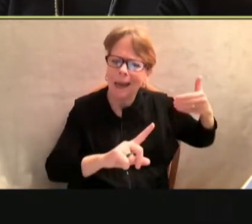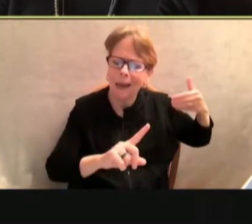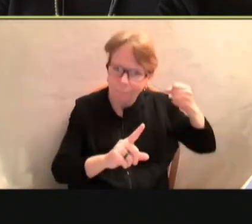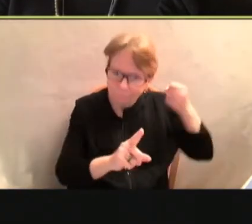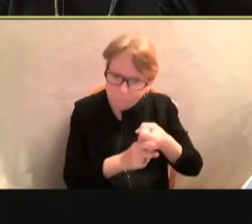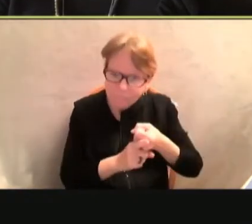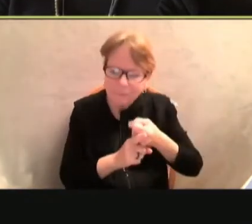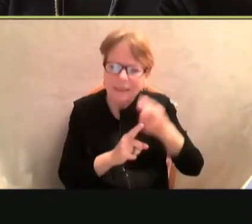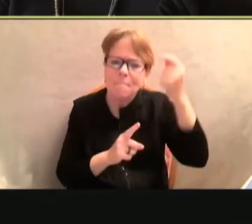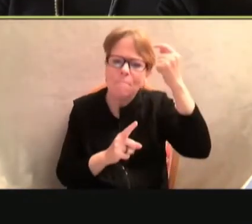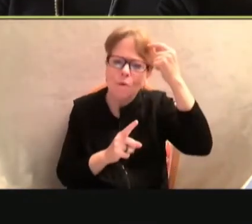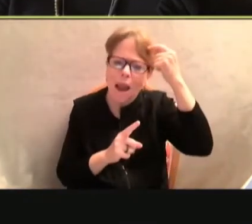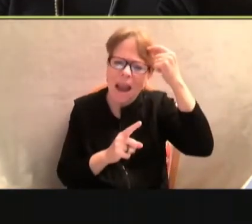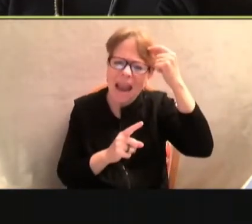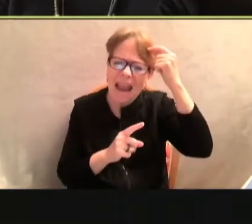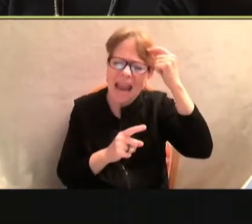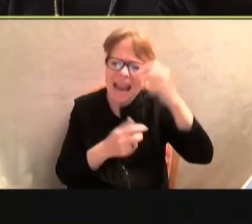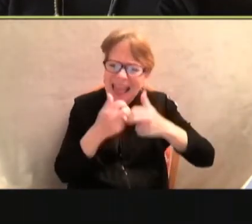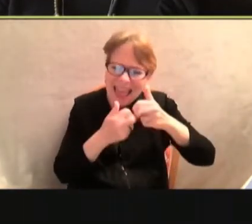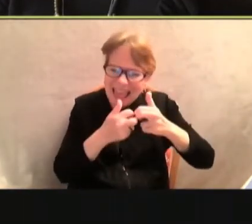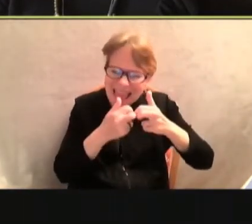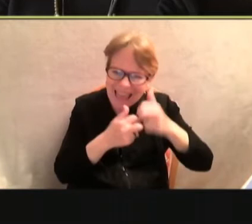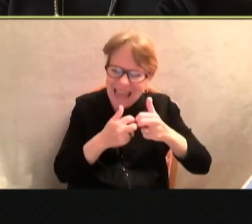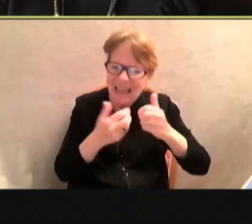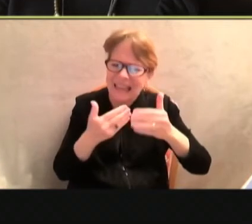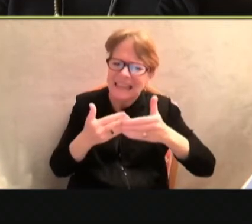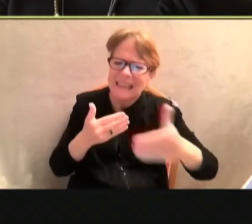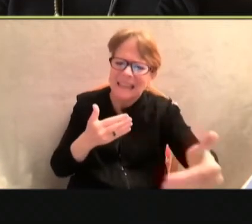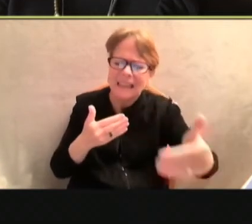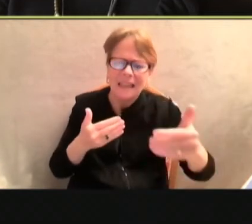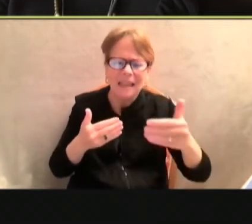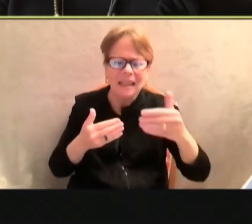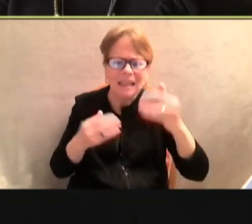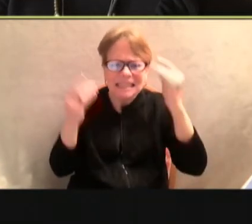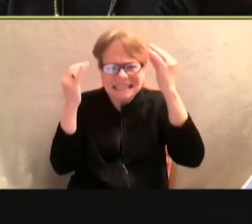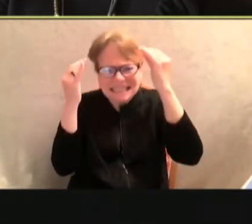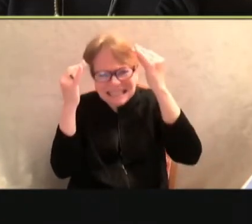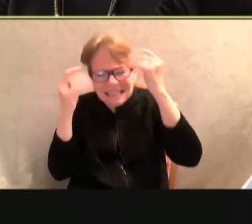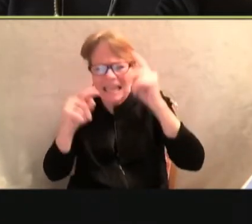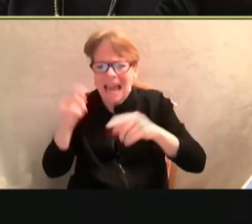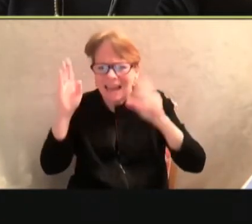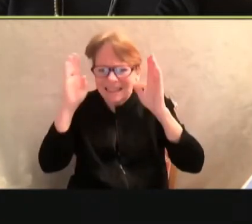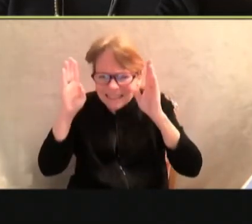with concentration, cognition and so on. You want to draw a line in the sand with regards